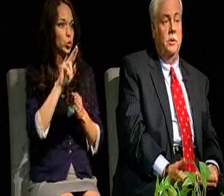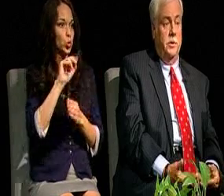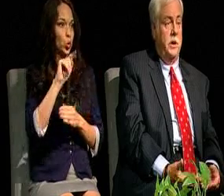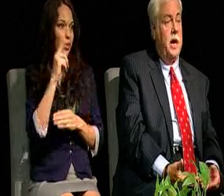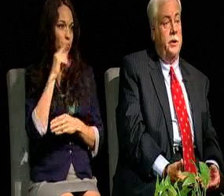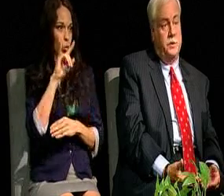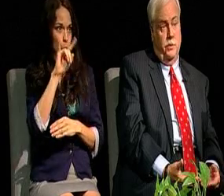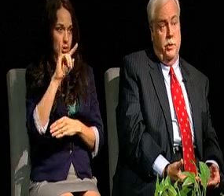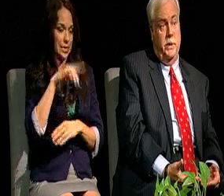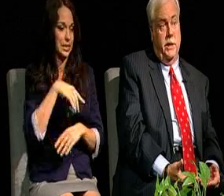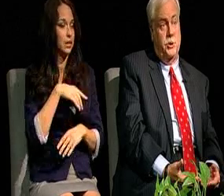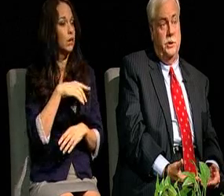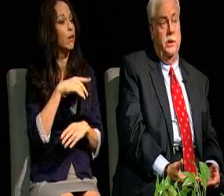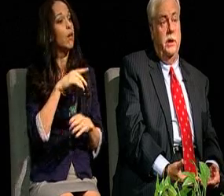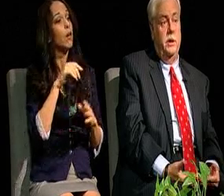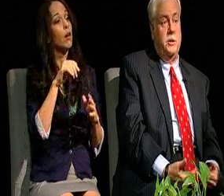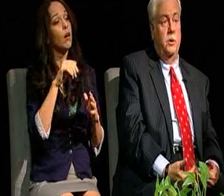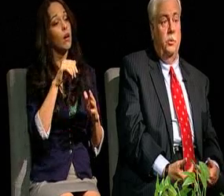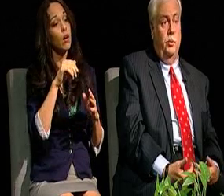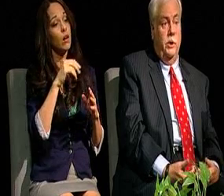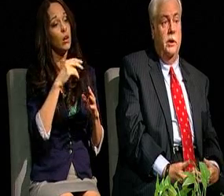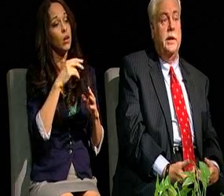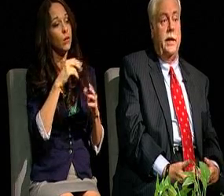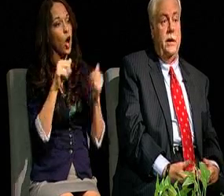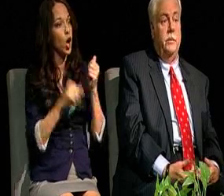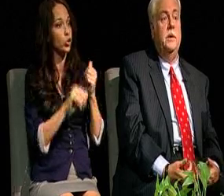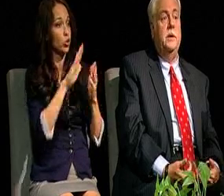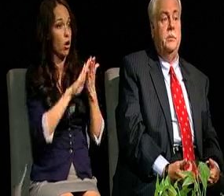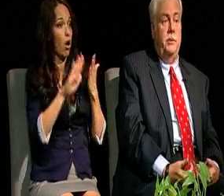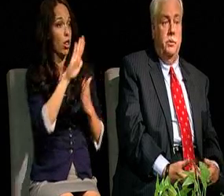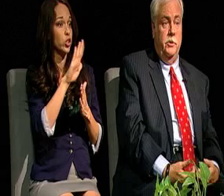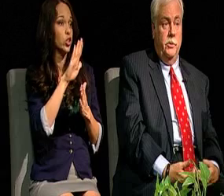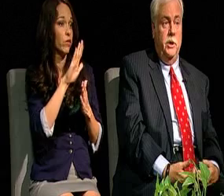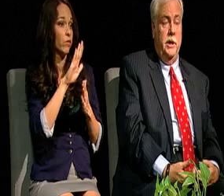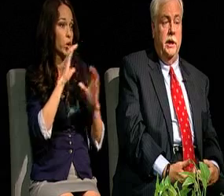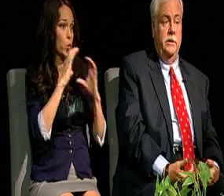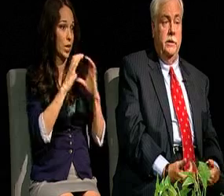we are under the College of Communication, and so we look at how people communicate,